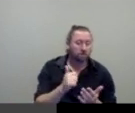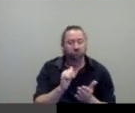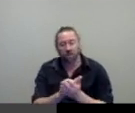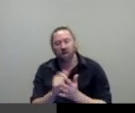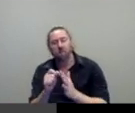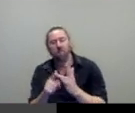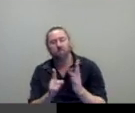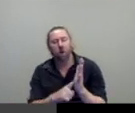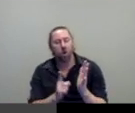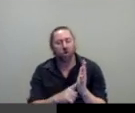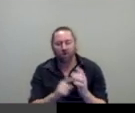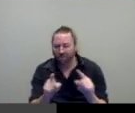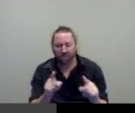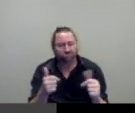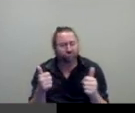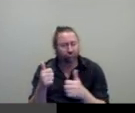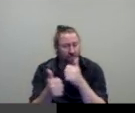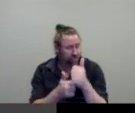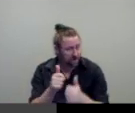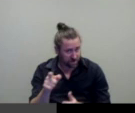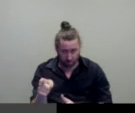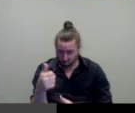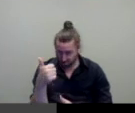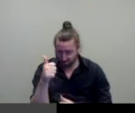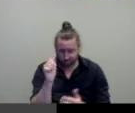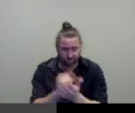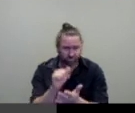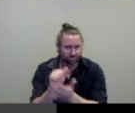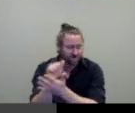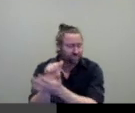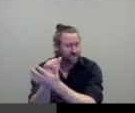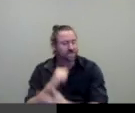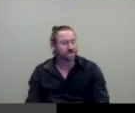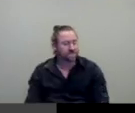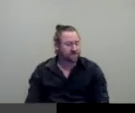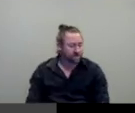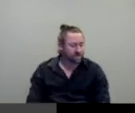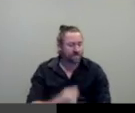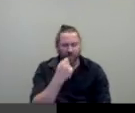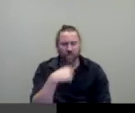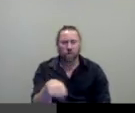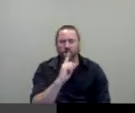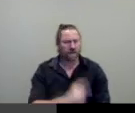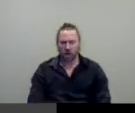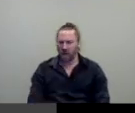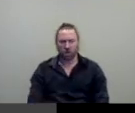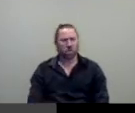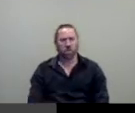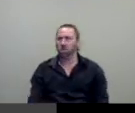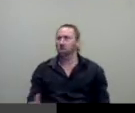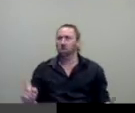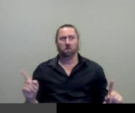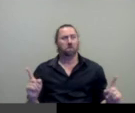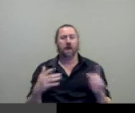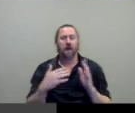congratulations to who was on a roll and we have some that say no help me I will help you